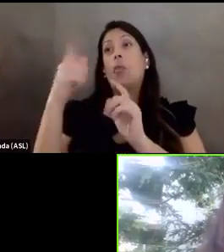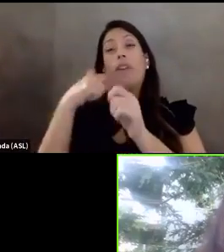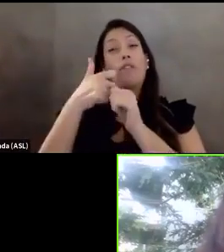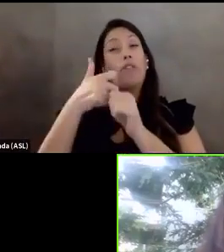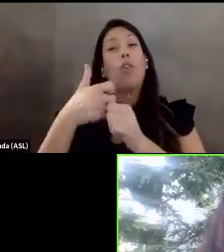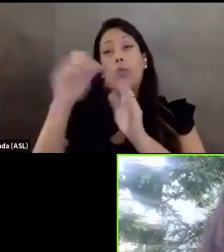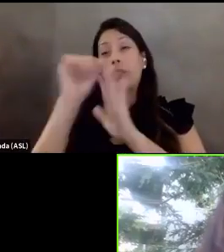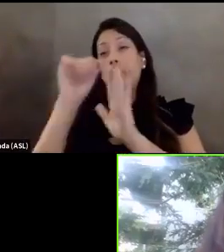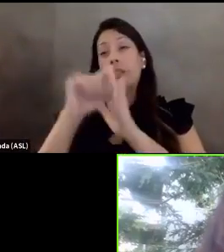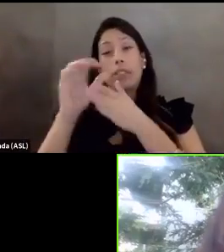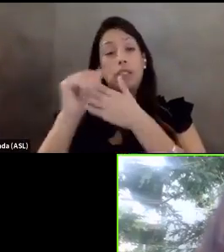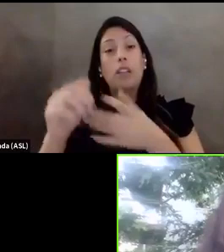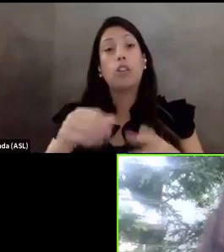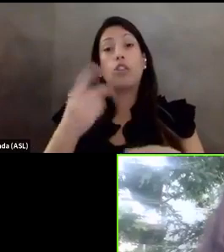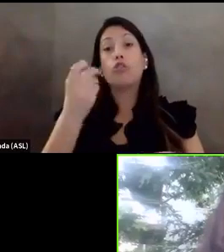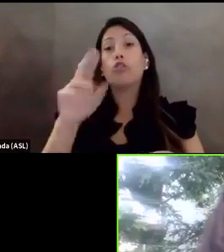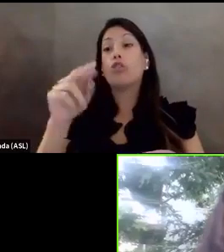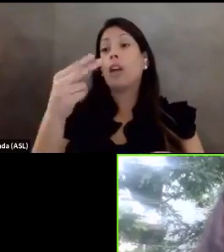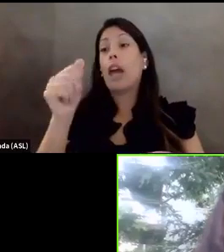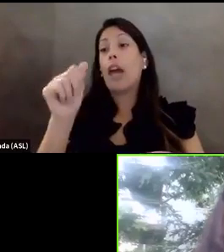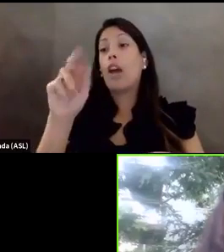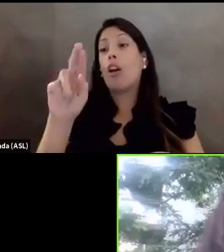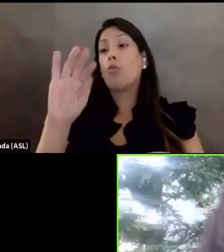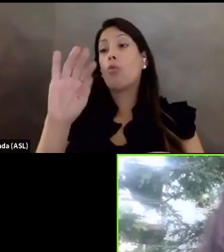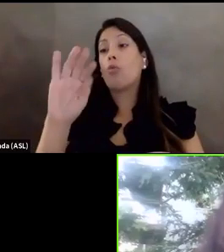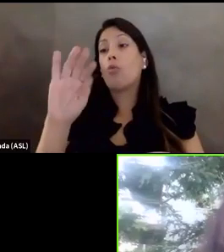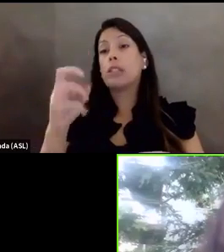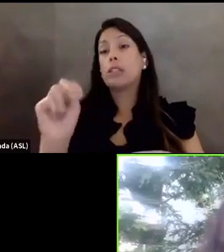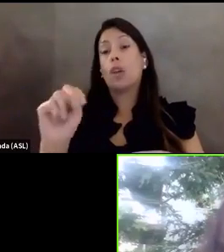But your Harington as our superintendent of schools to try to get there in the